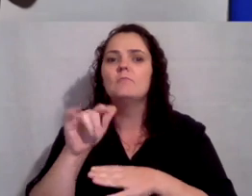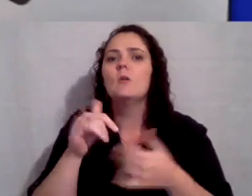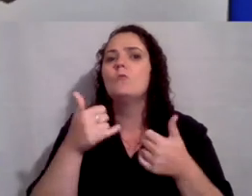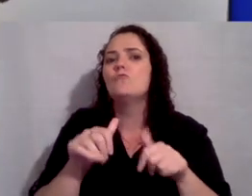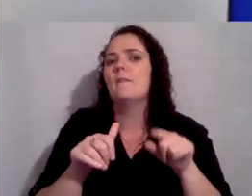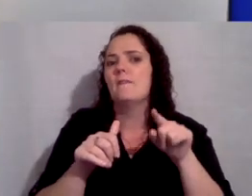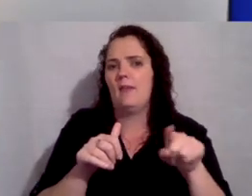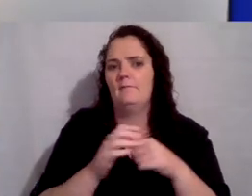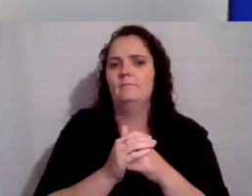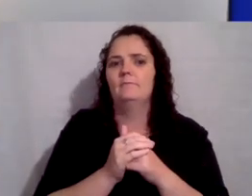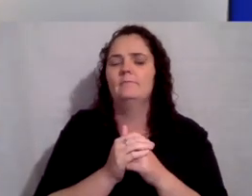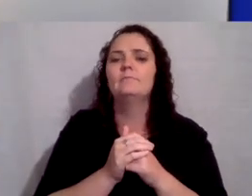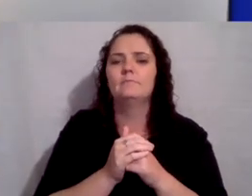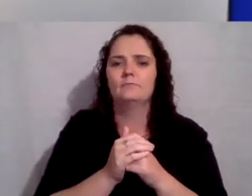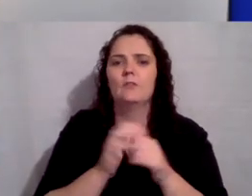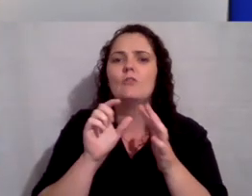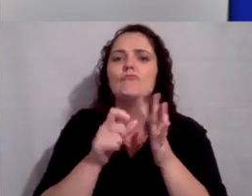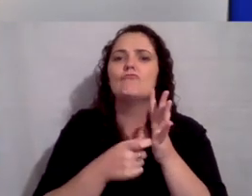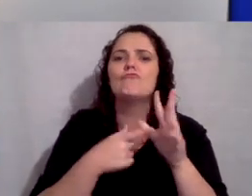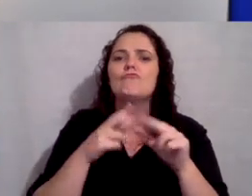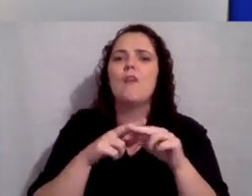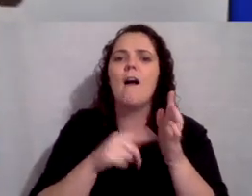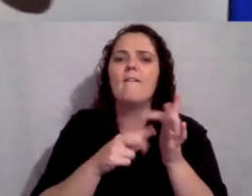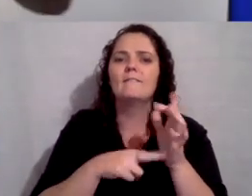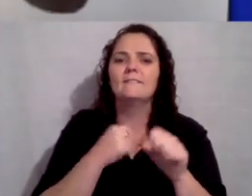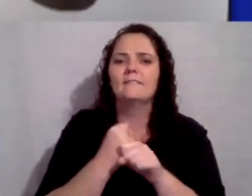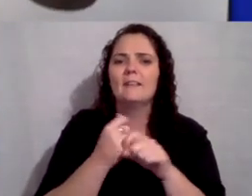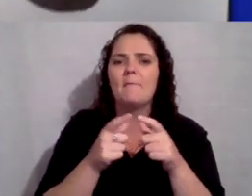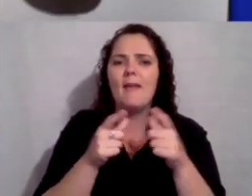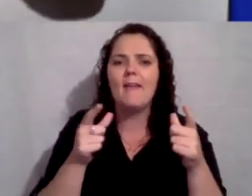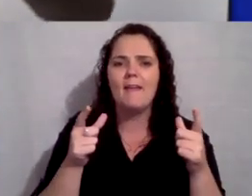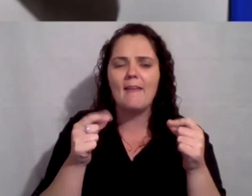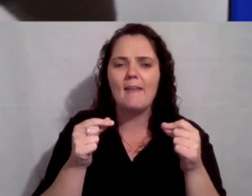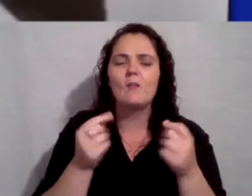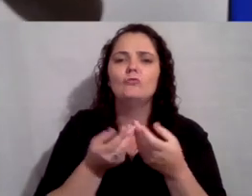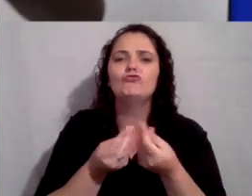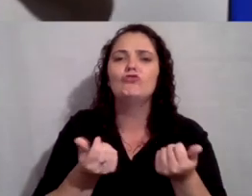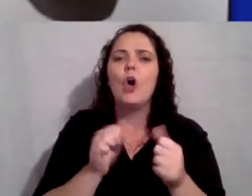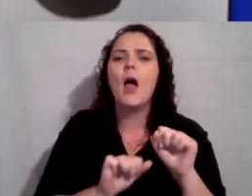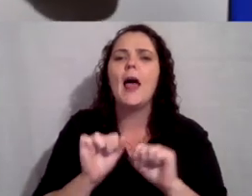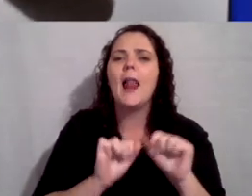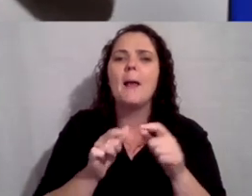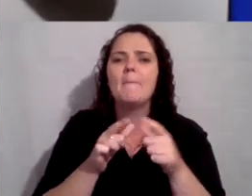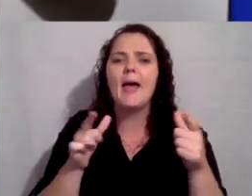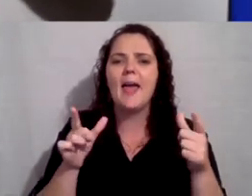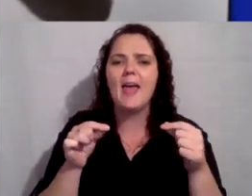This is what's called a drafting pad or a dry cleaning pad and I'll hold it up close to the camera again there for you even though I know it's a little out of focus.